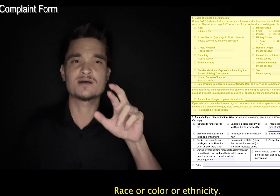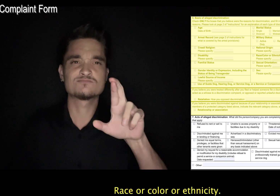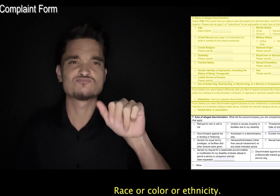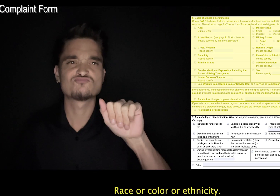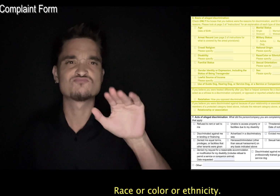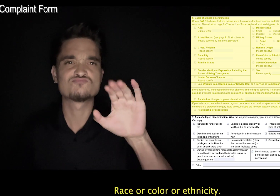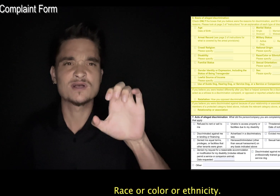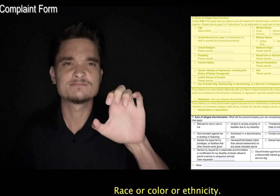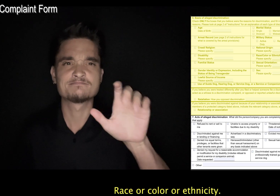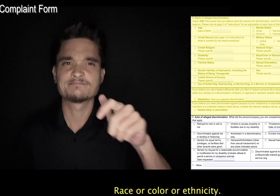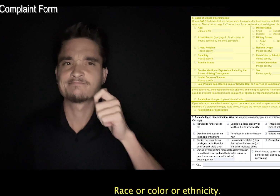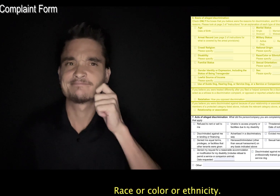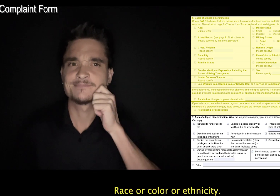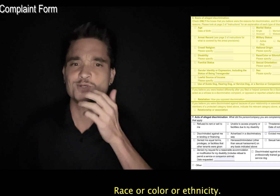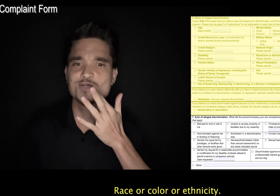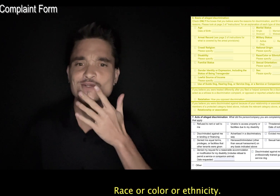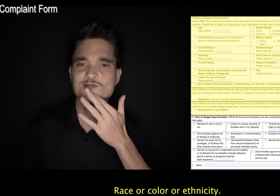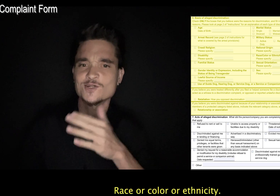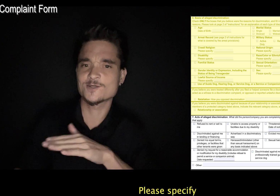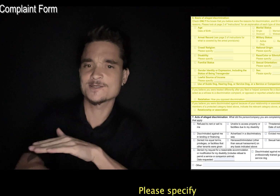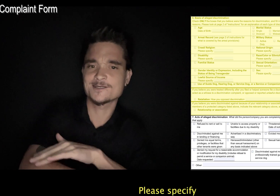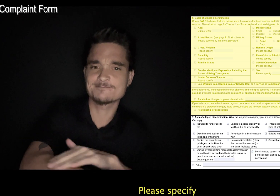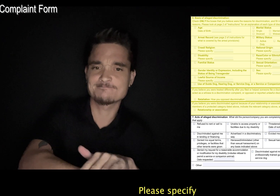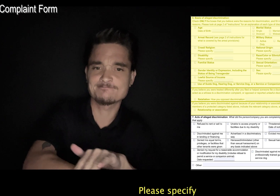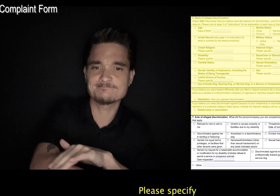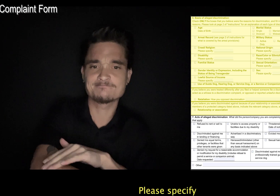Race or color or ethnicity. Please specify